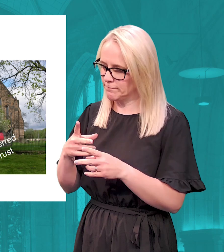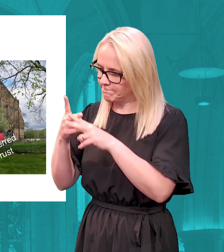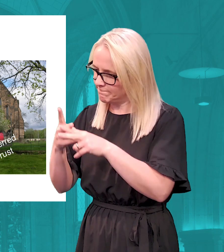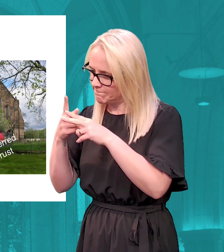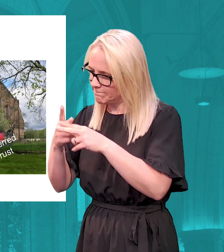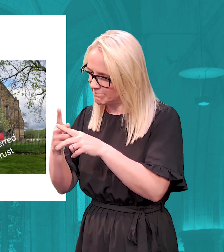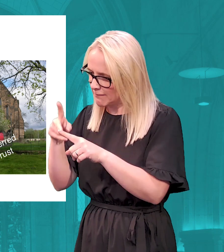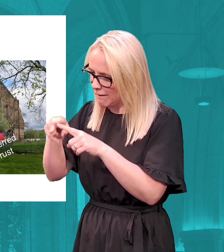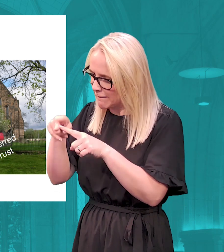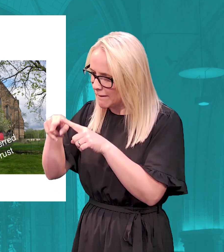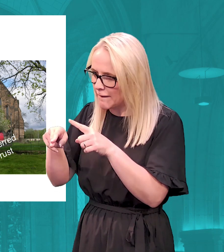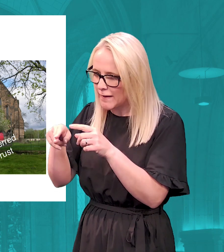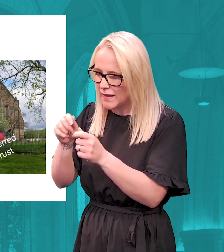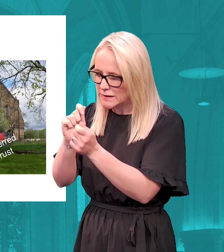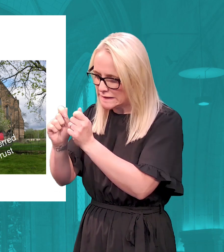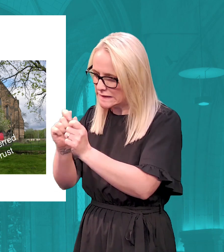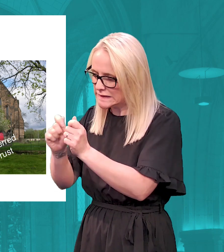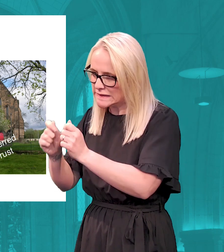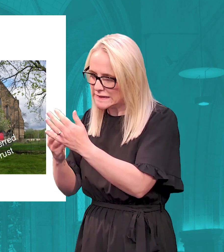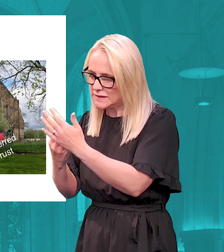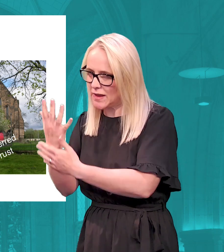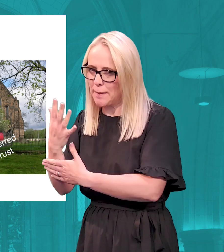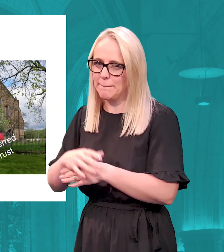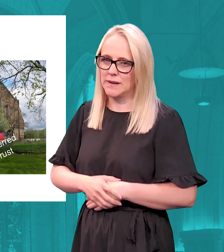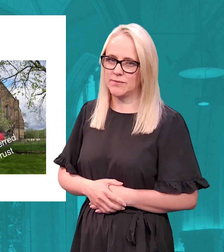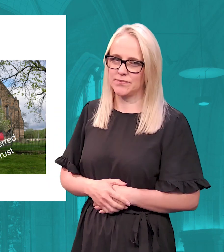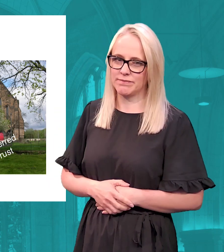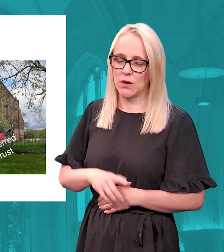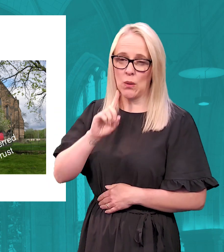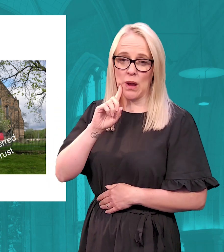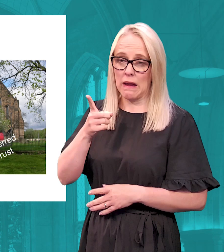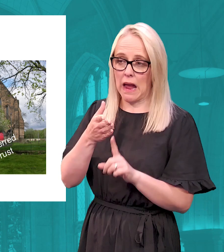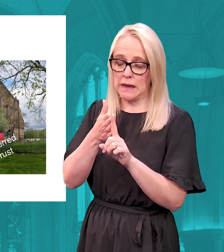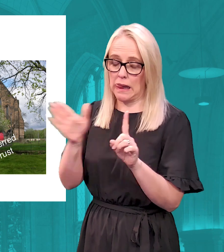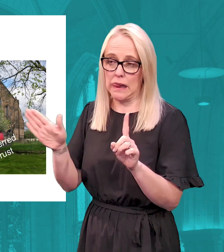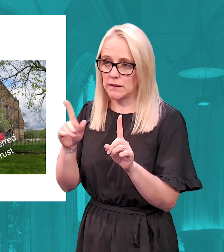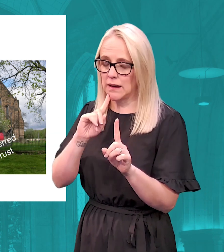We can't dodge it nor fudge it, and so, we need to plan it.